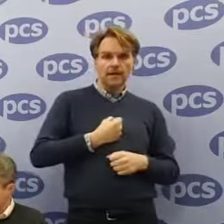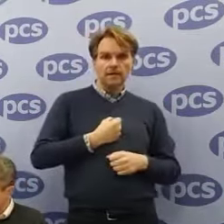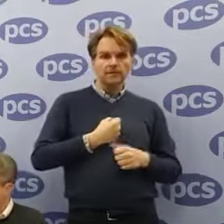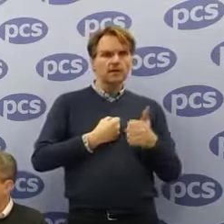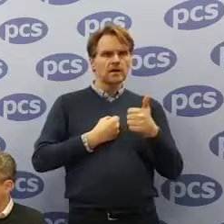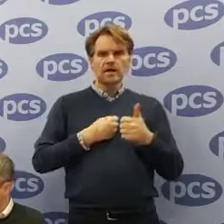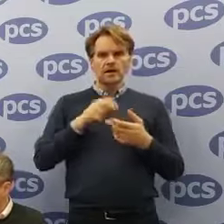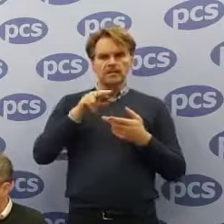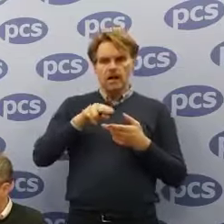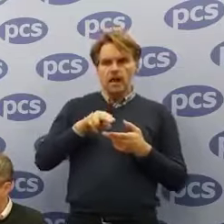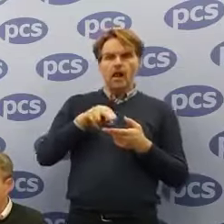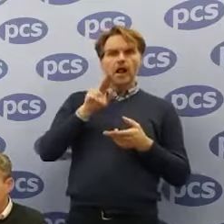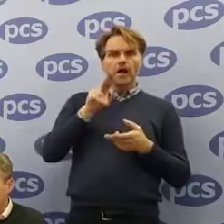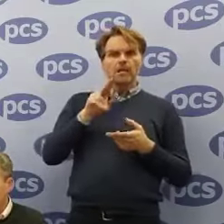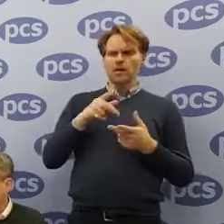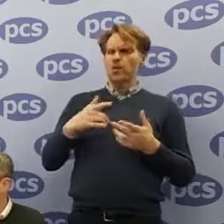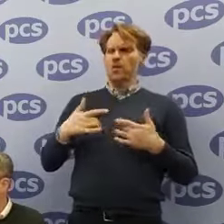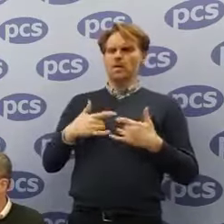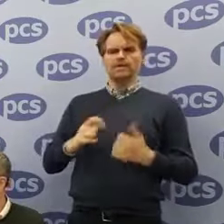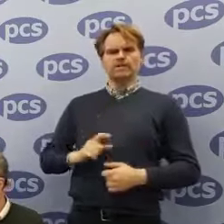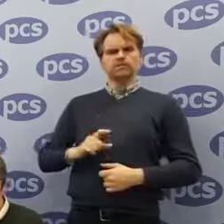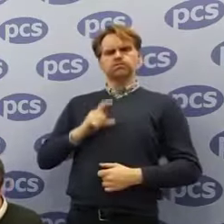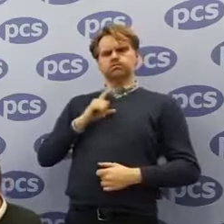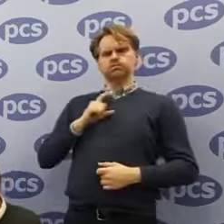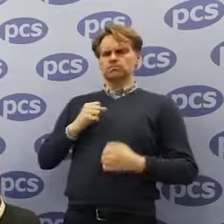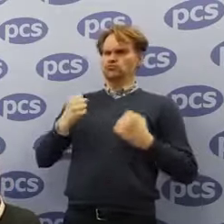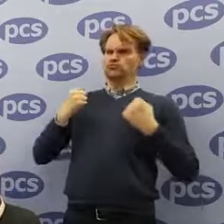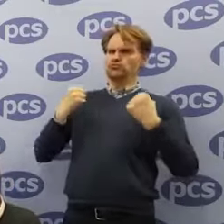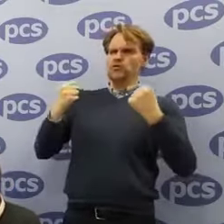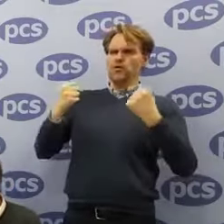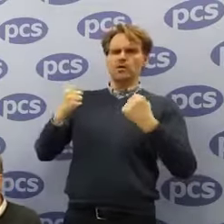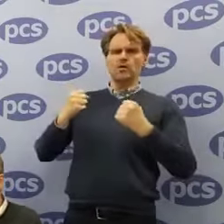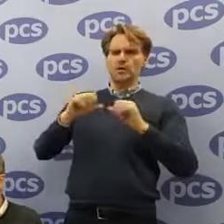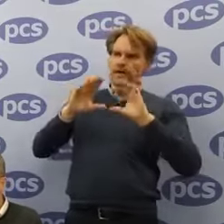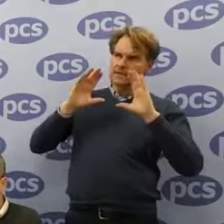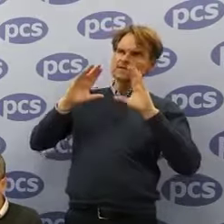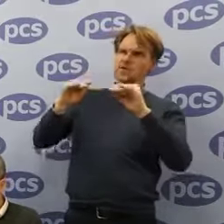stronger position to be confident we can fight more office closures, so I feel